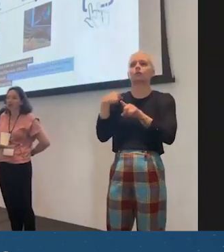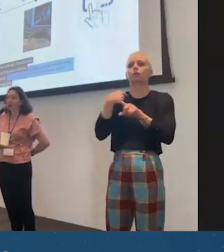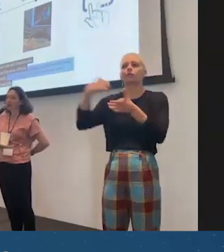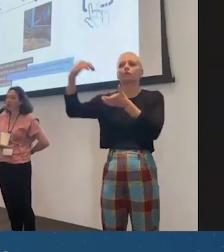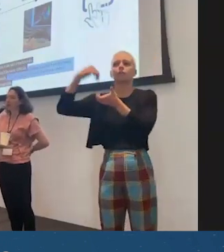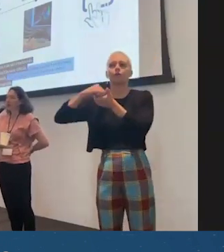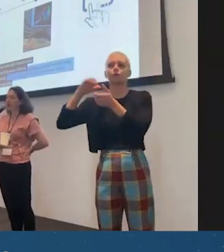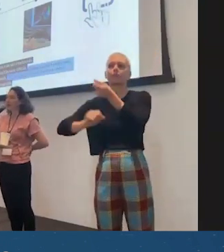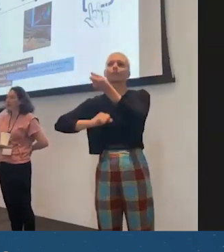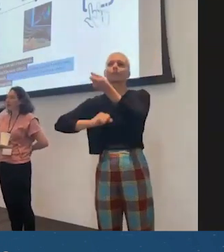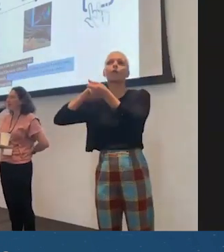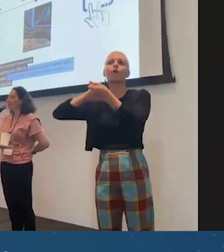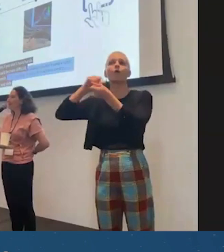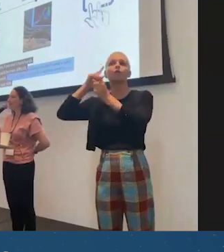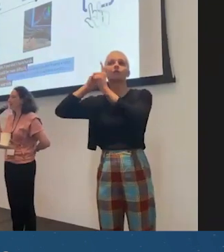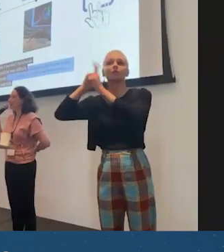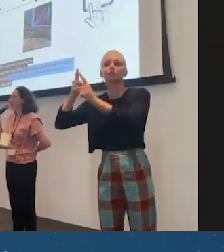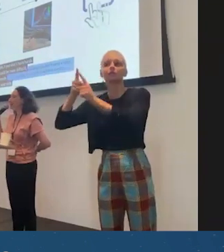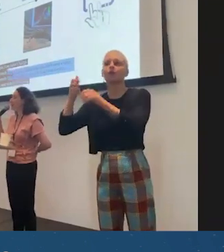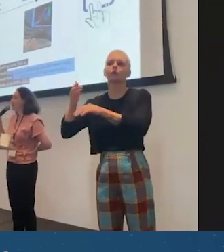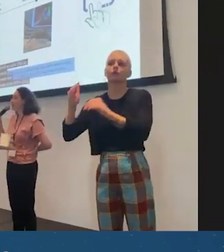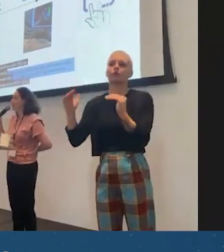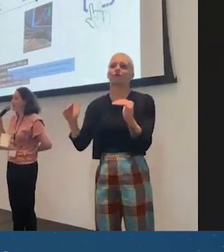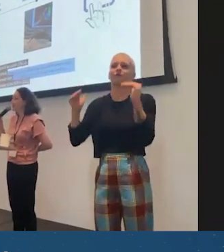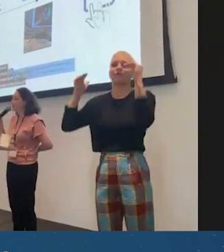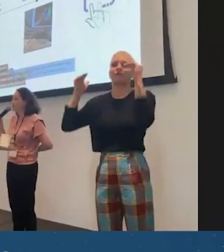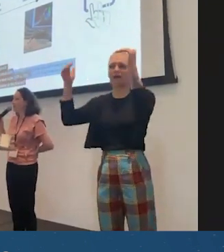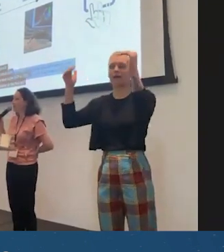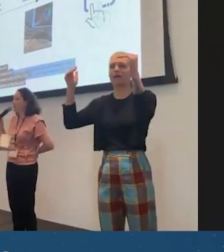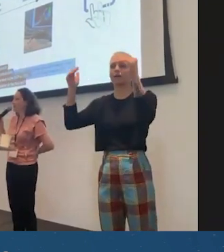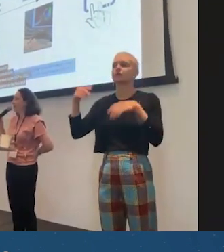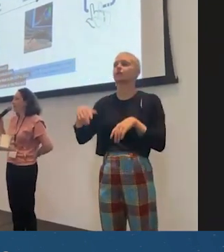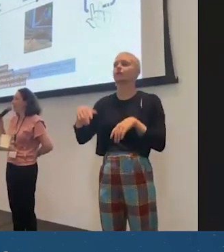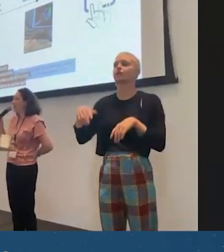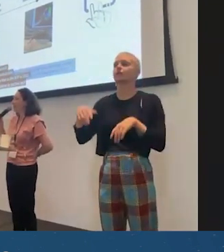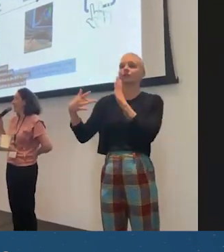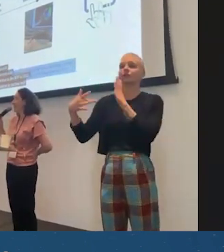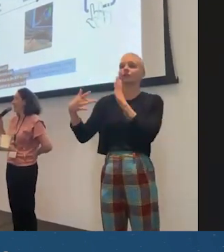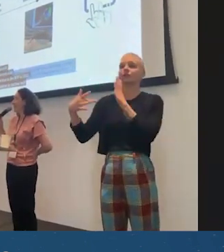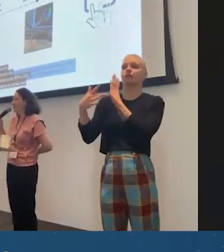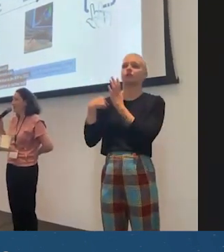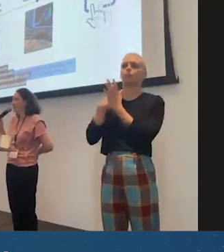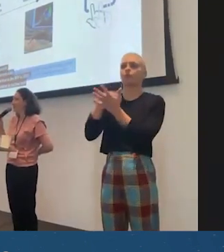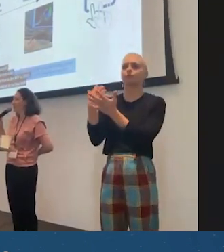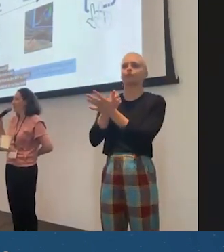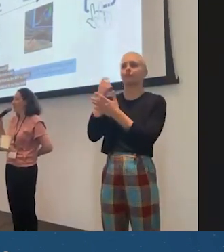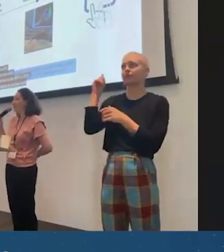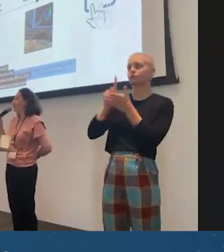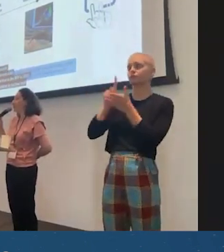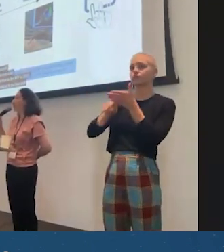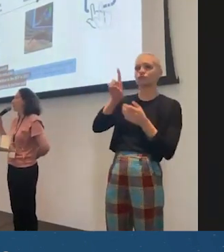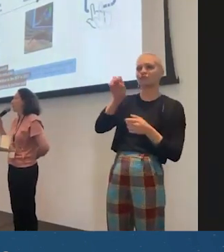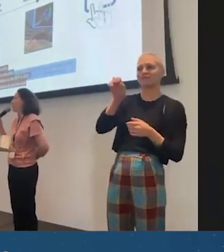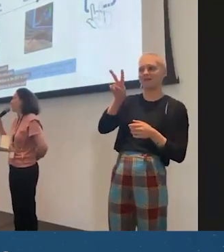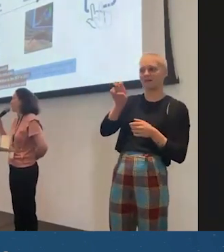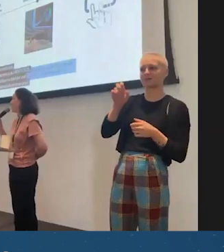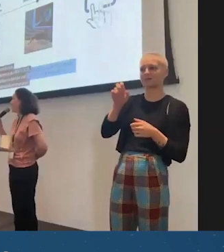to advance the state of the art, leveraging this research device and tech to enable people with a range of motor abilities.